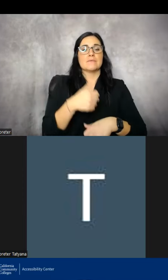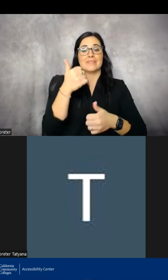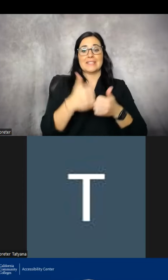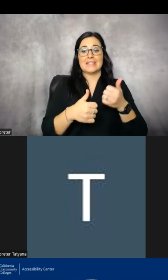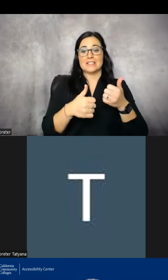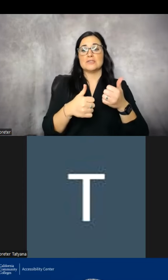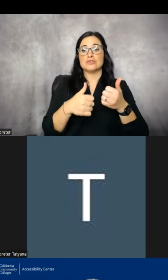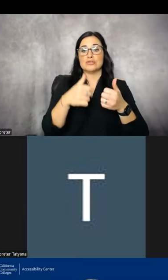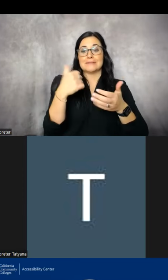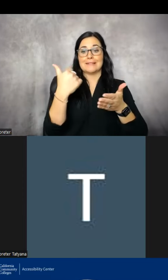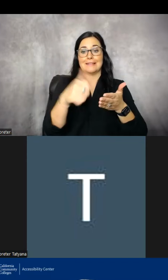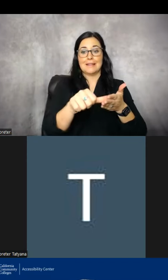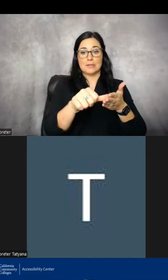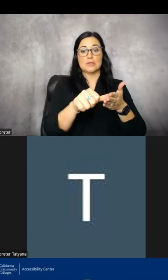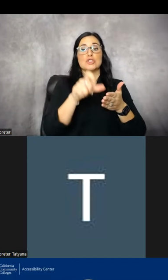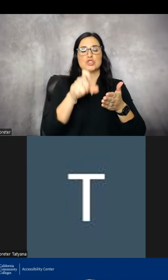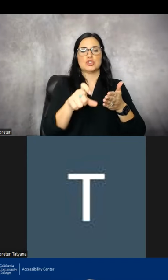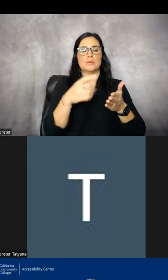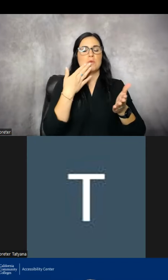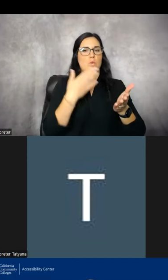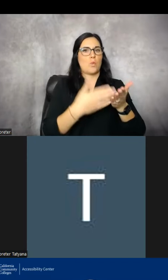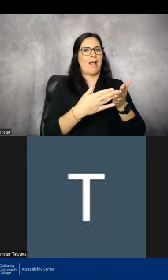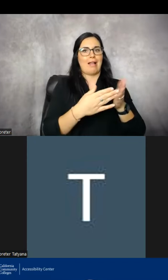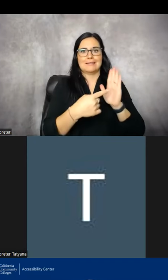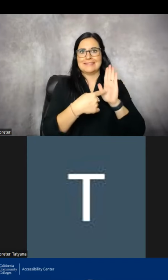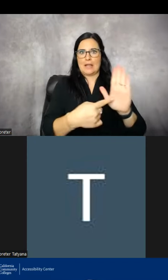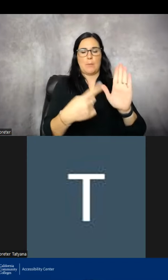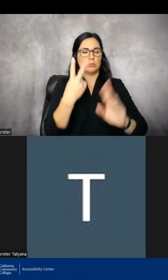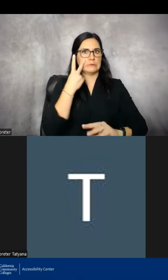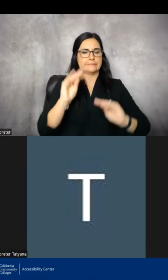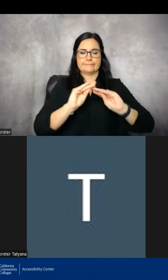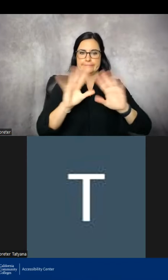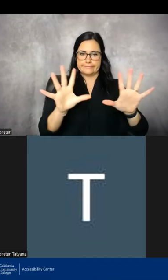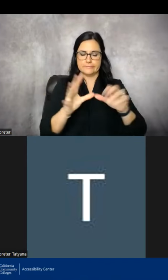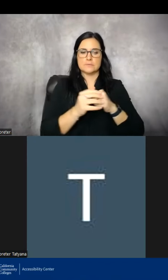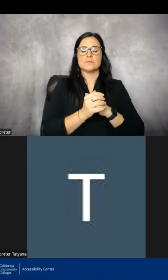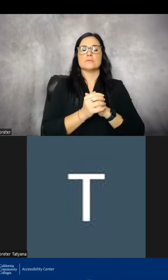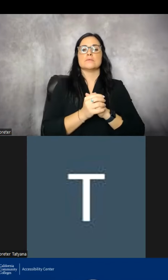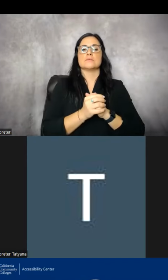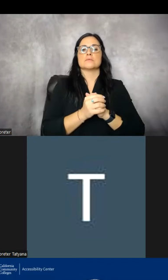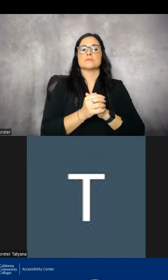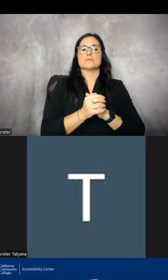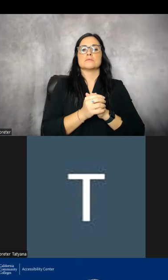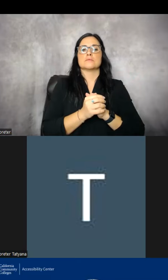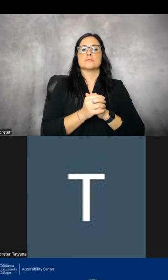distinguishable visually. So if they kind of touch each other too much,